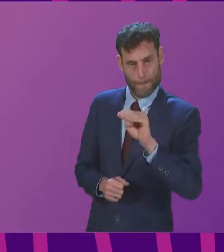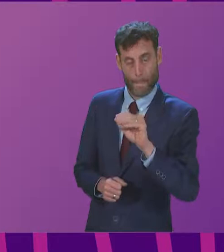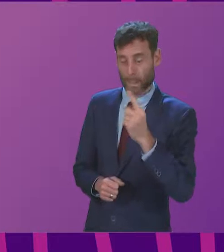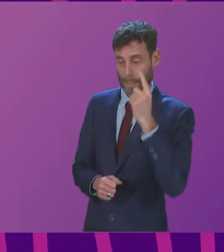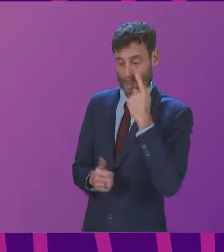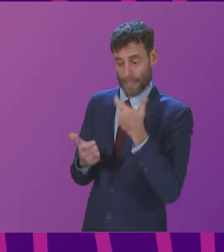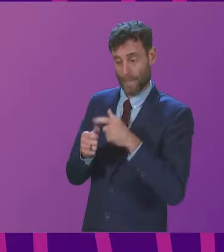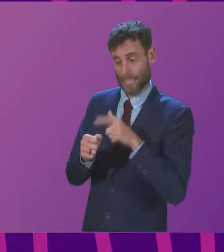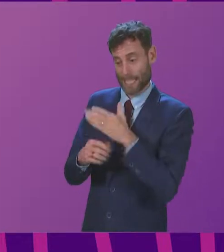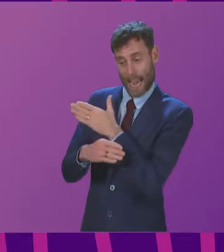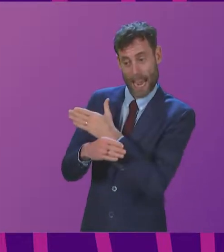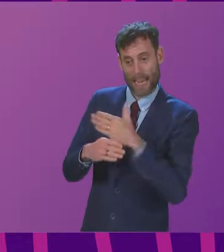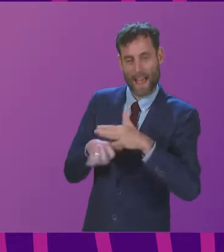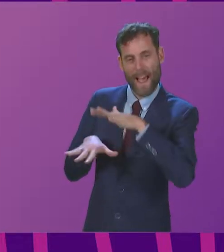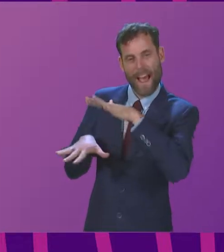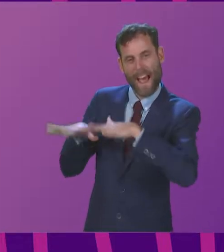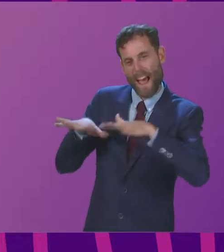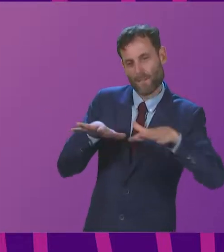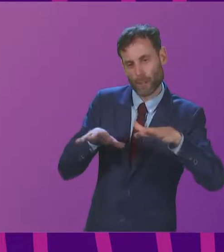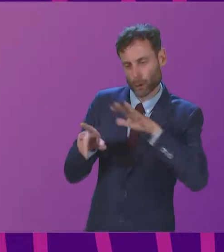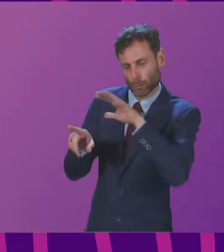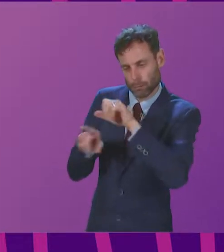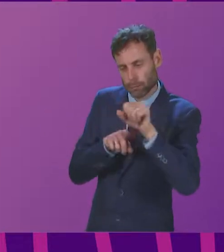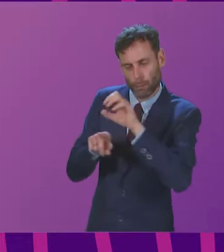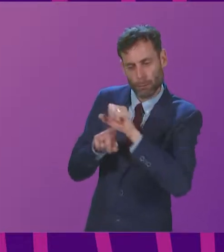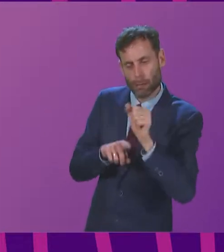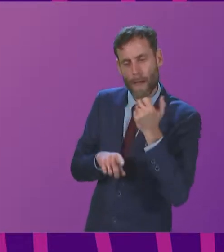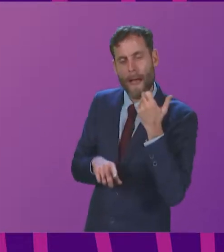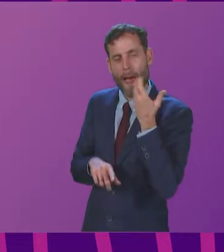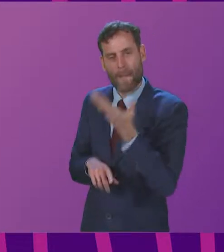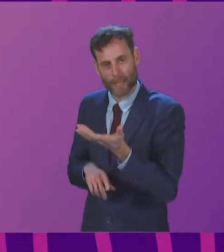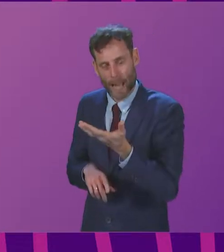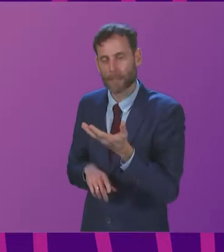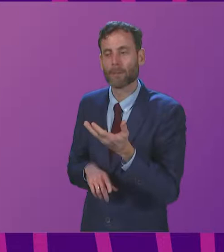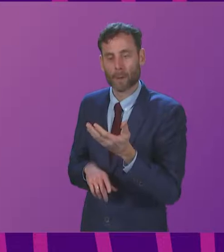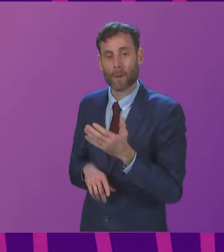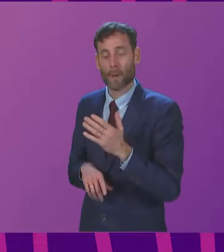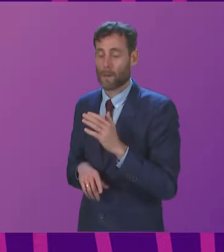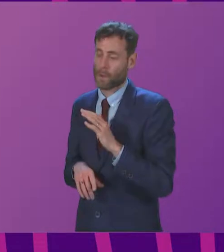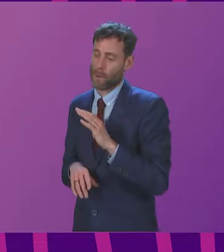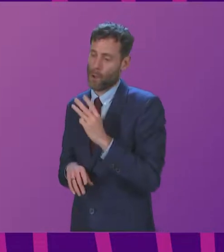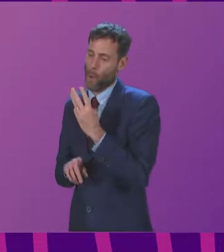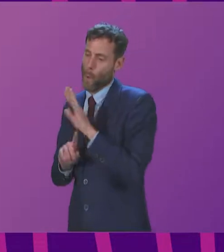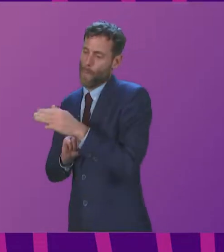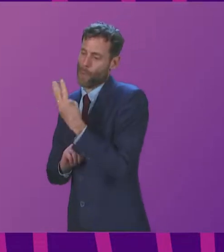the average number of new cases being recorded each day has fallen from just over 3,000 to just